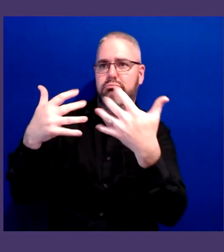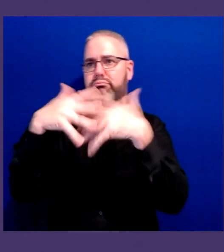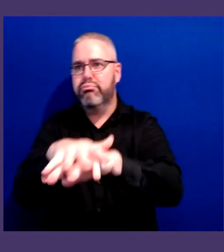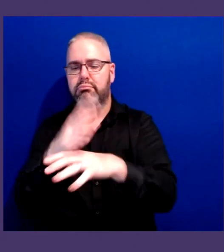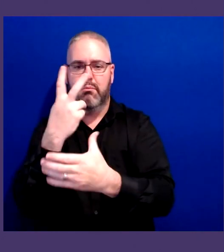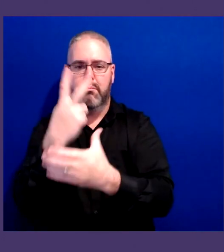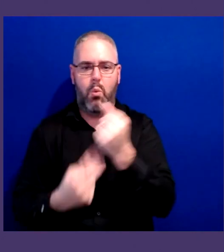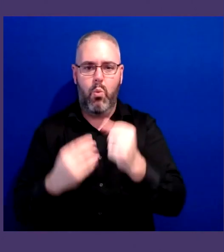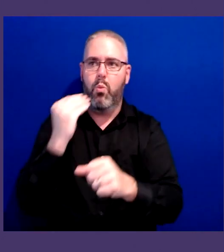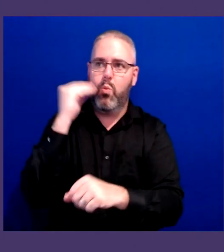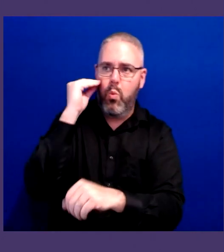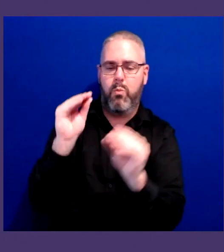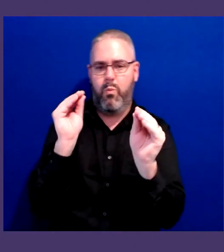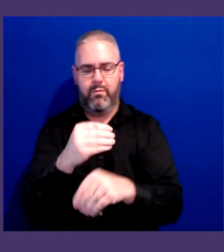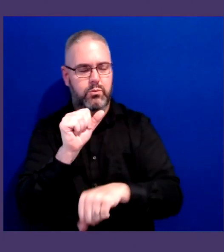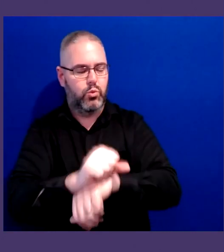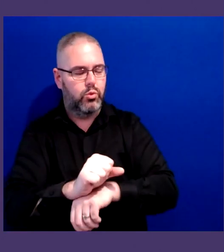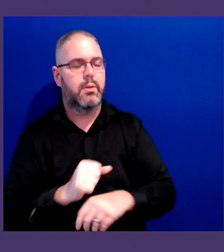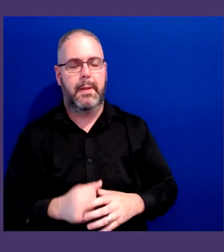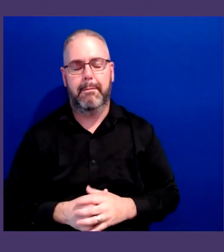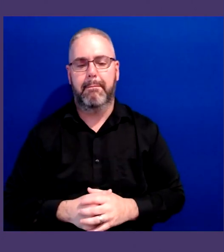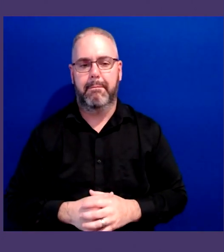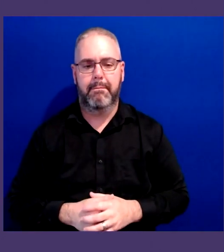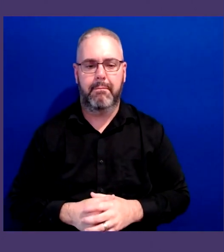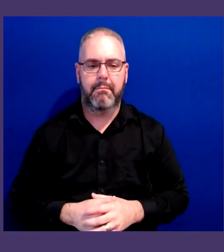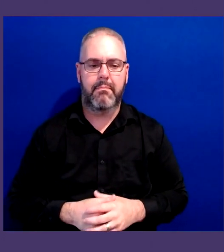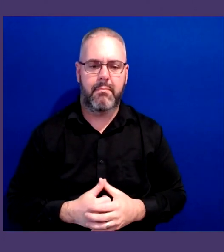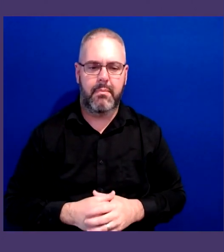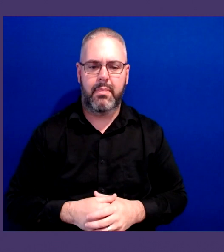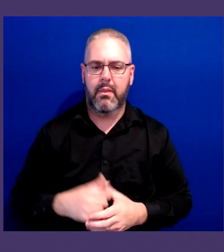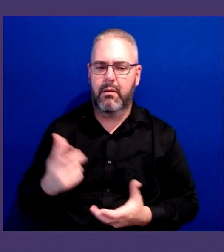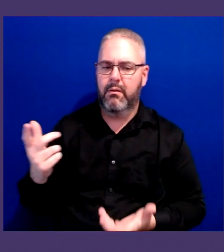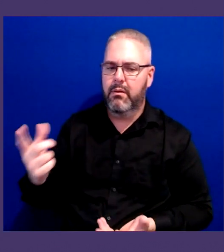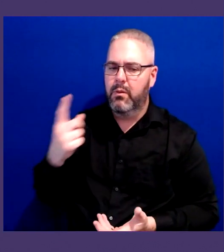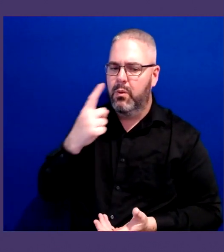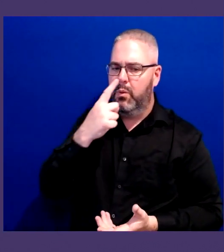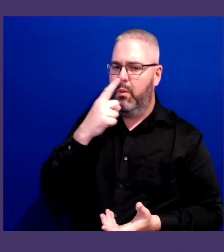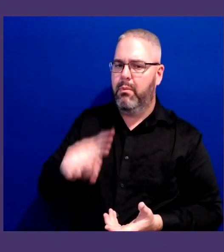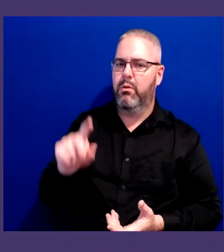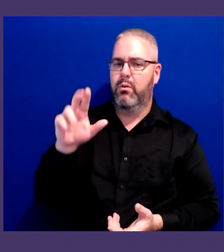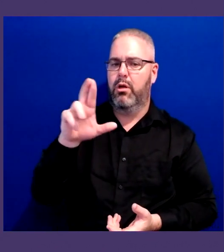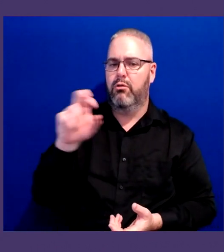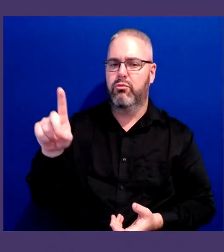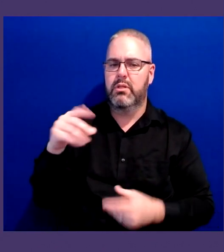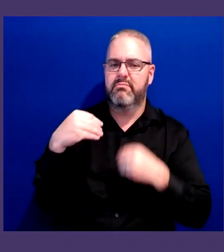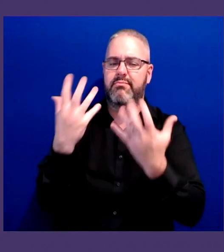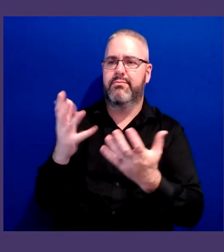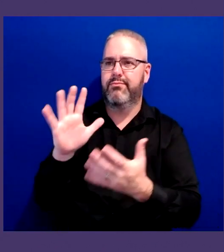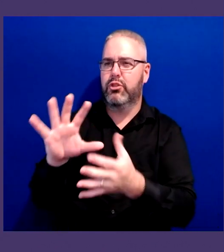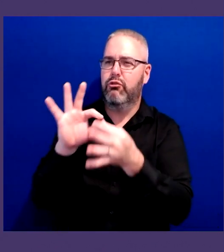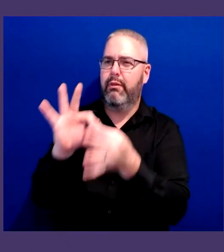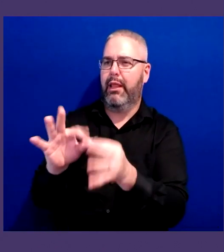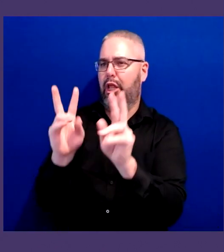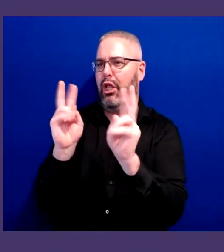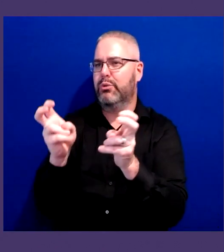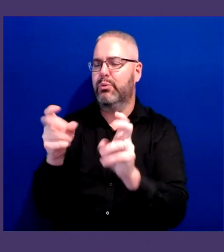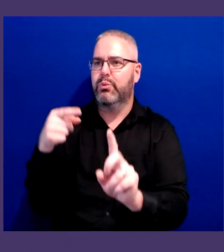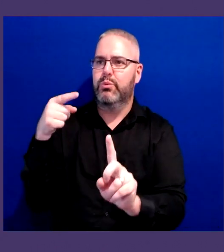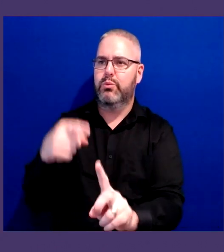Jamie Dean: Reid, could you give us just a minute on the related issue that you mentioned earlier of transparency and